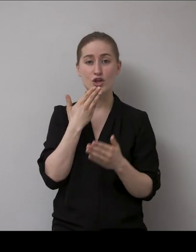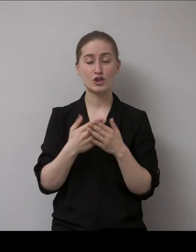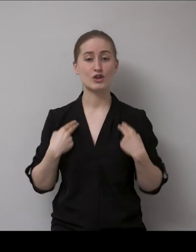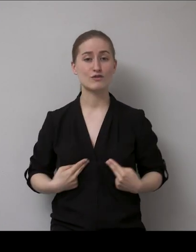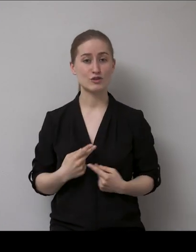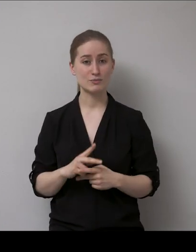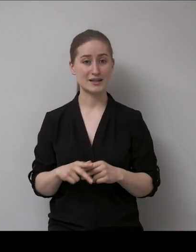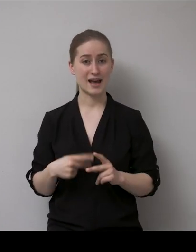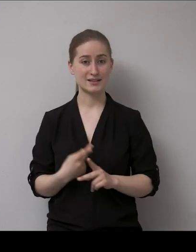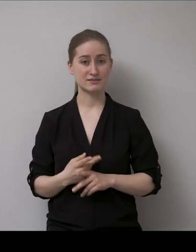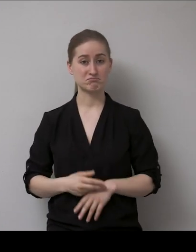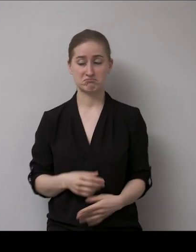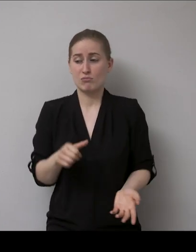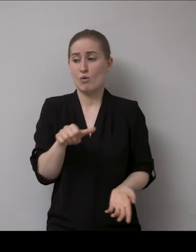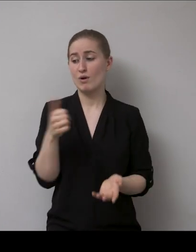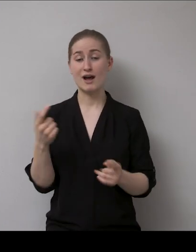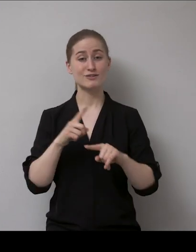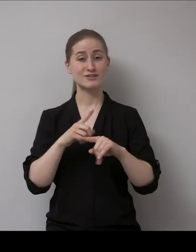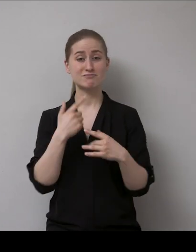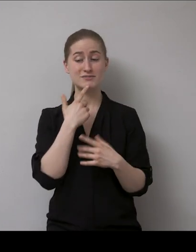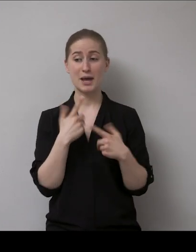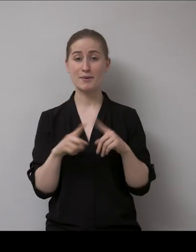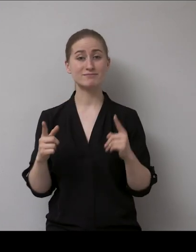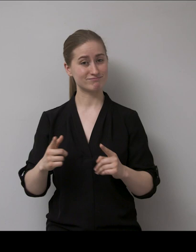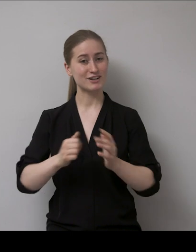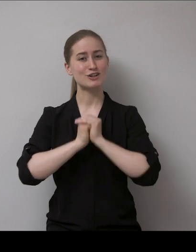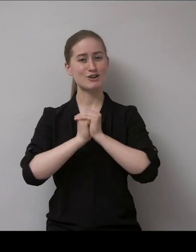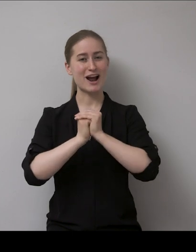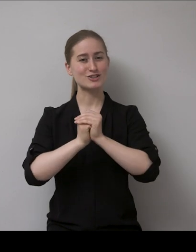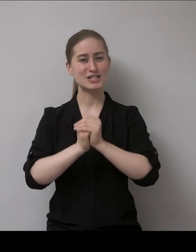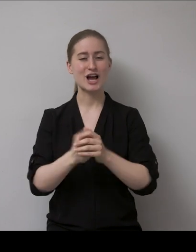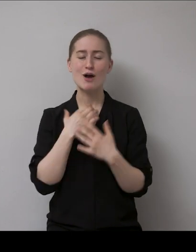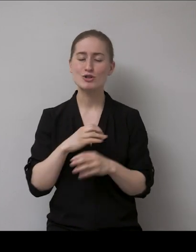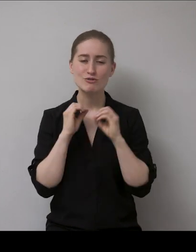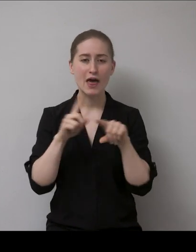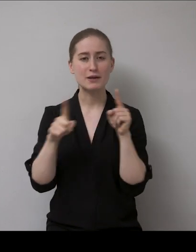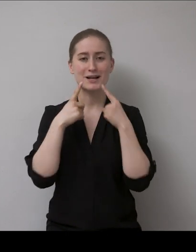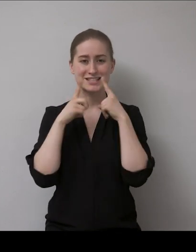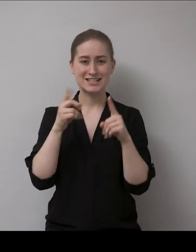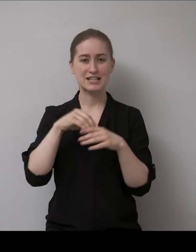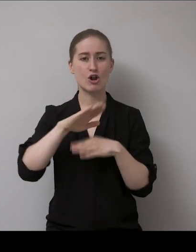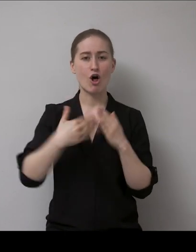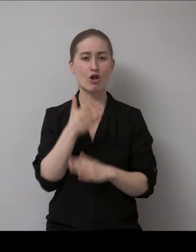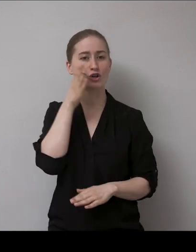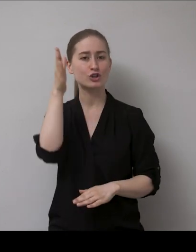What else is there to say but congratulations? I wish you nothing but success in all your future endeavors.